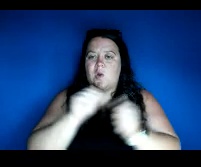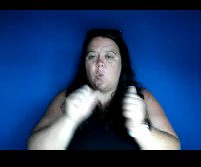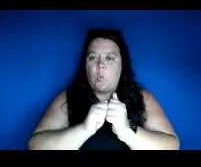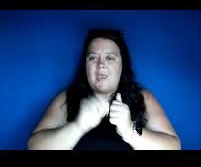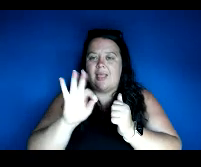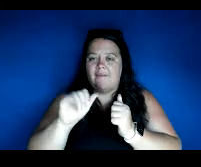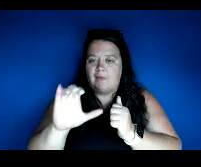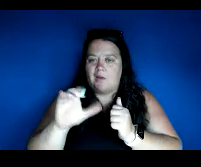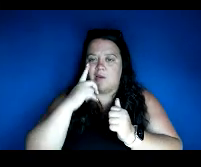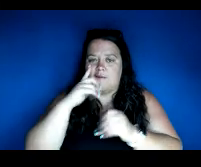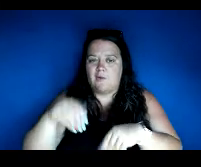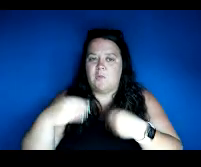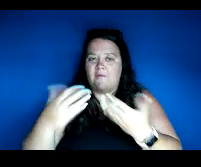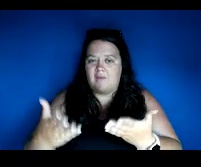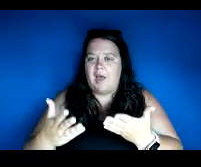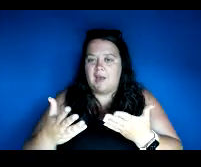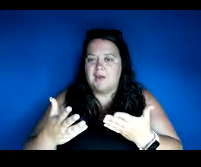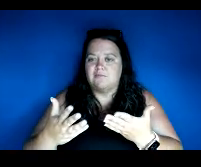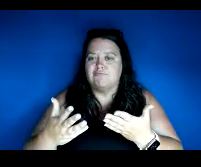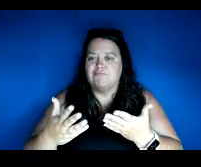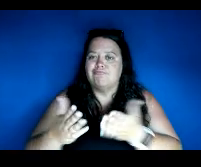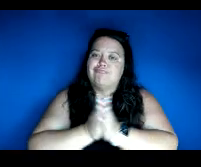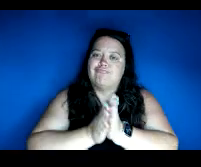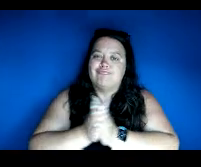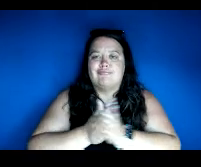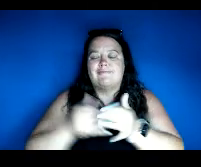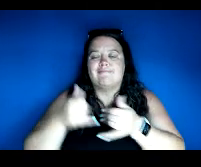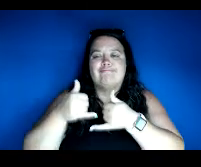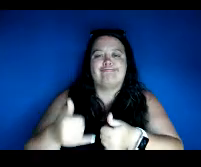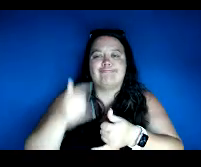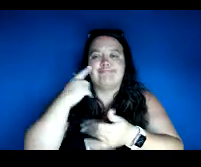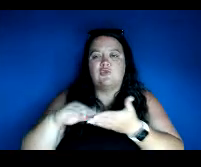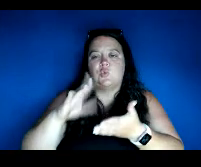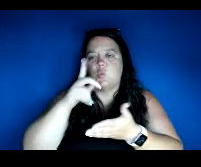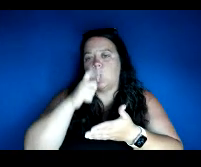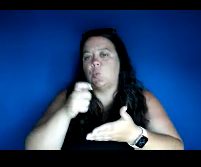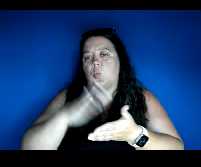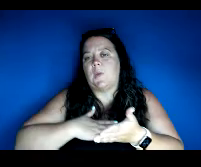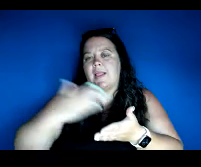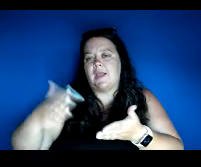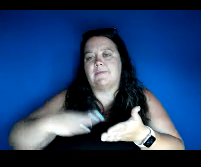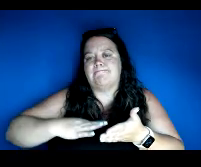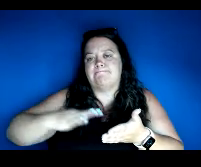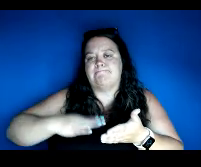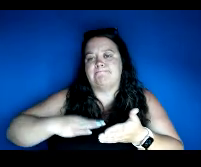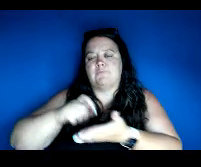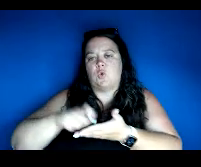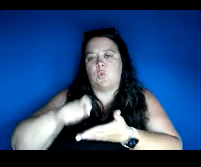We provide some incentives for students that are willing to be note-takers, and it's a confidential process,